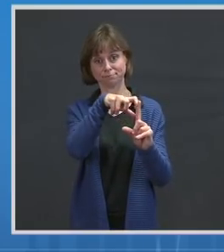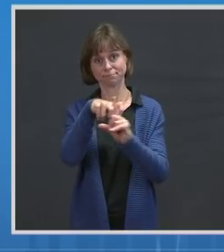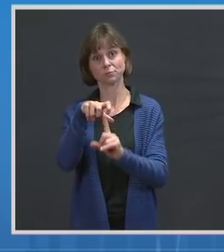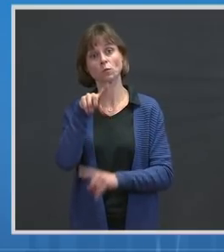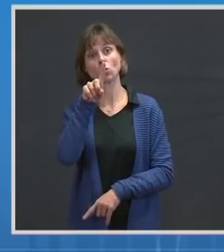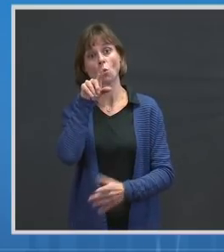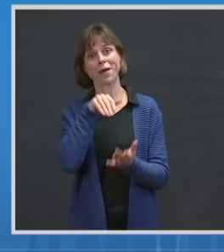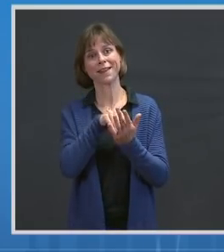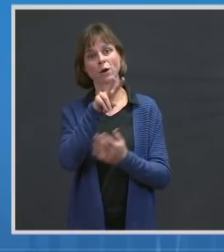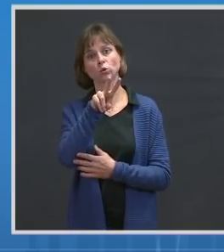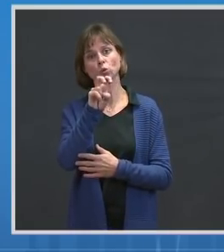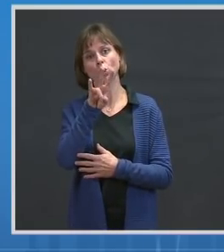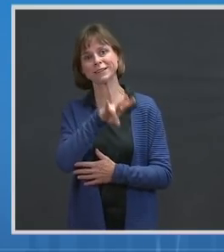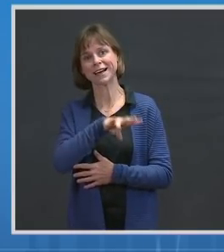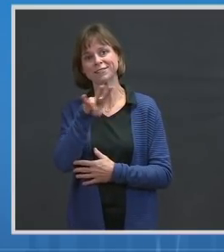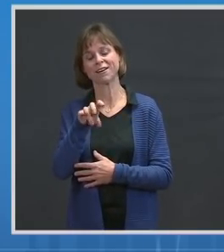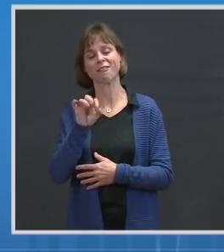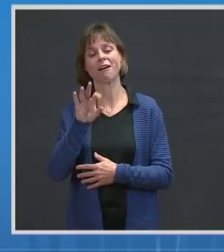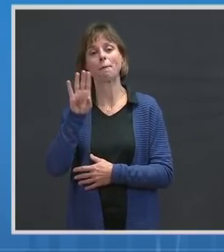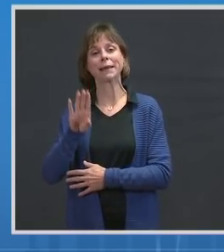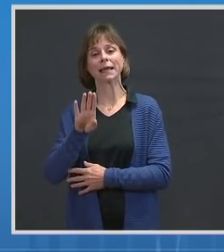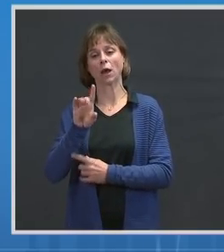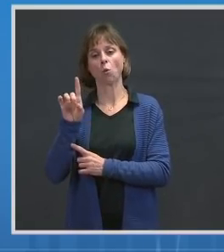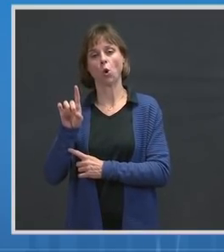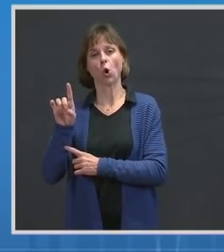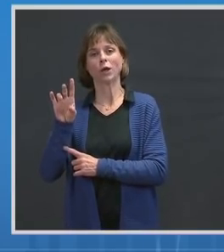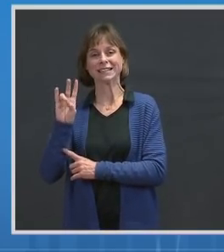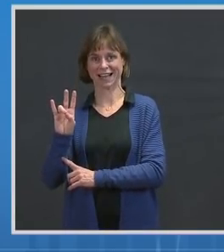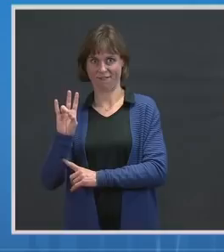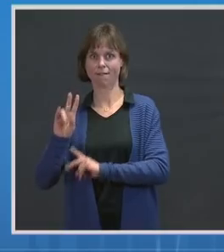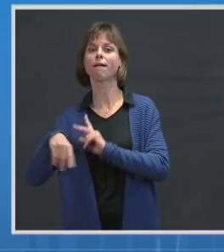of the B117 variant across 42 states,